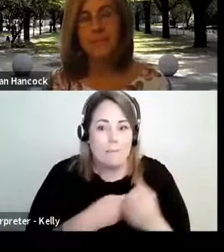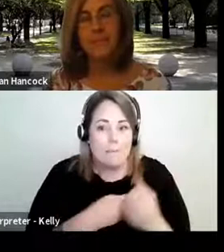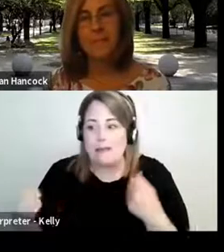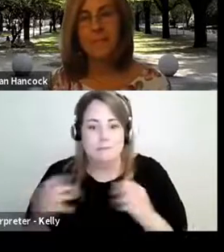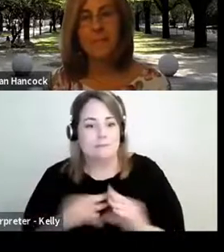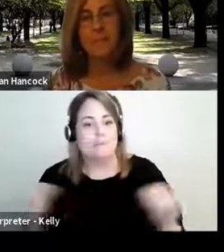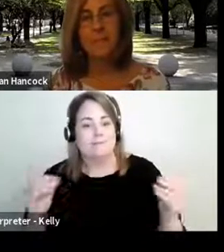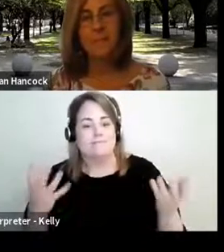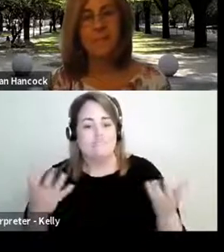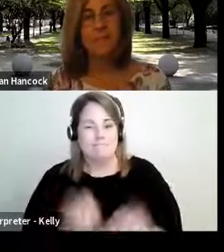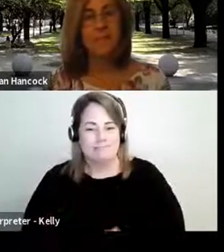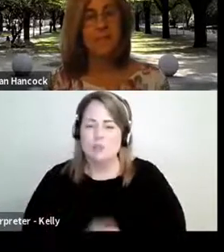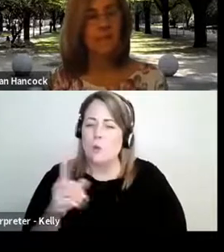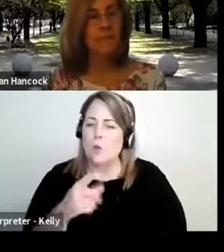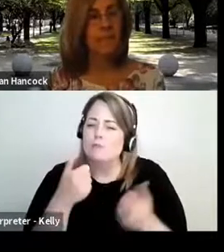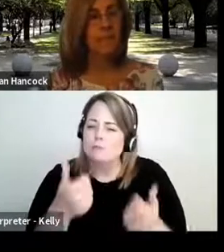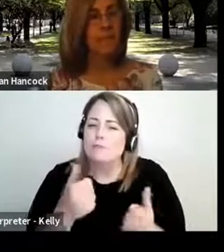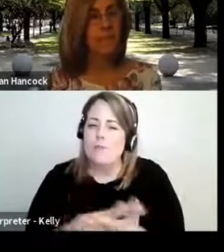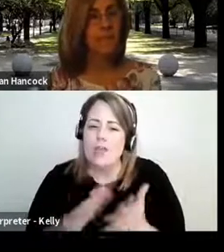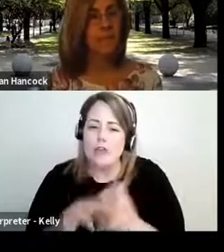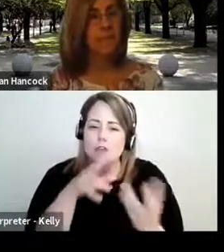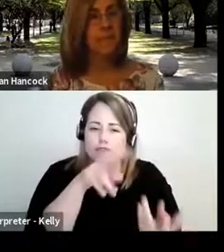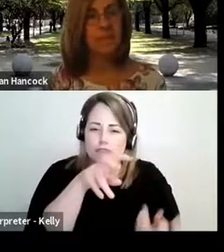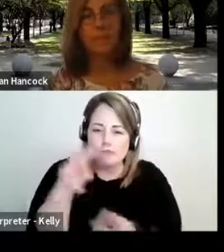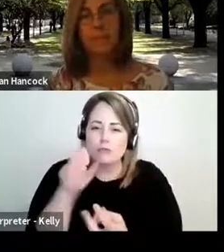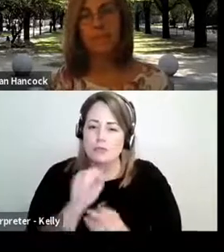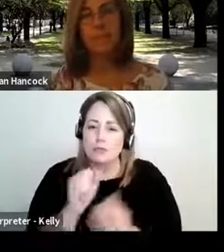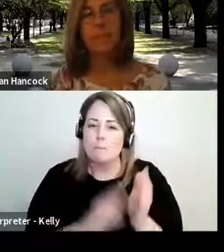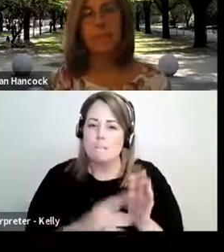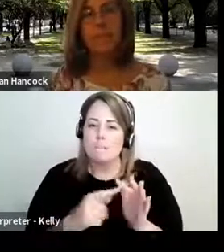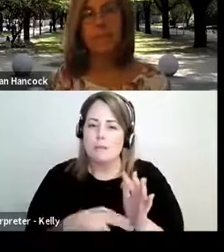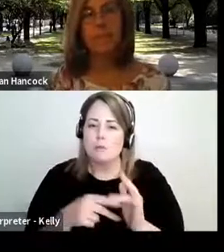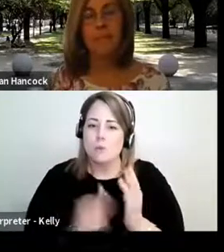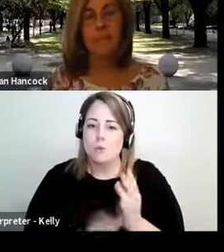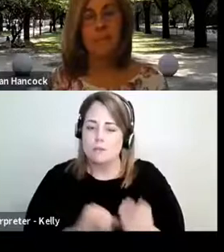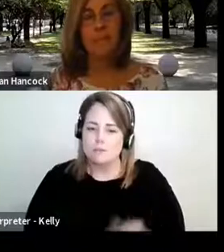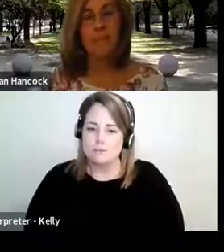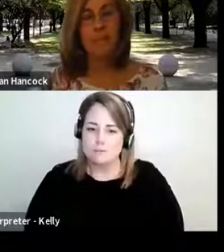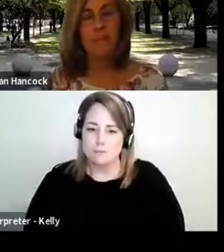well for you in the recruitment of your mentors? KATY: I thought I was talking about